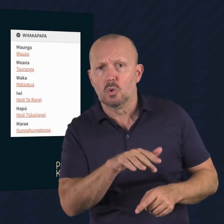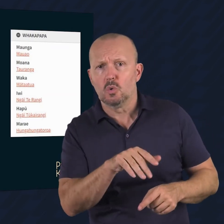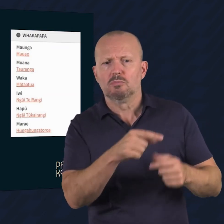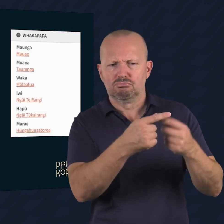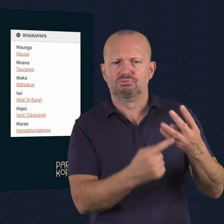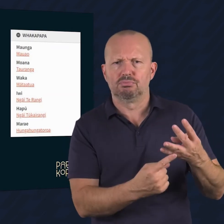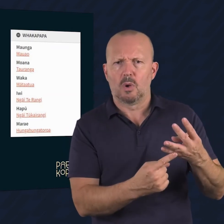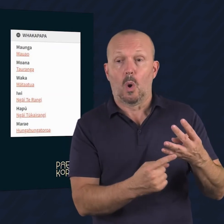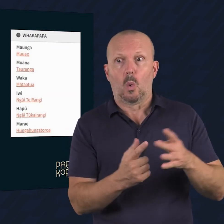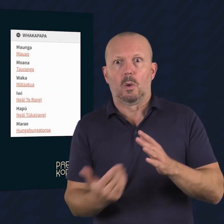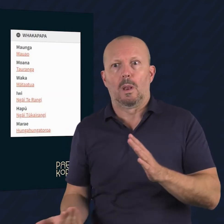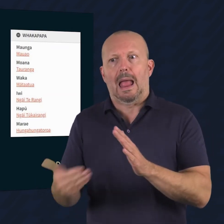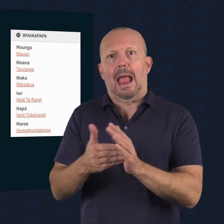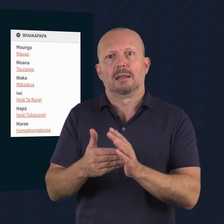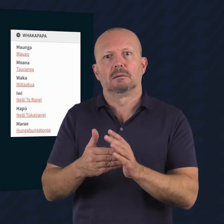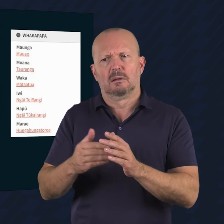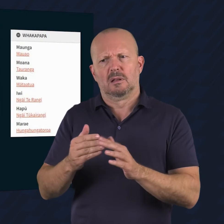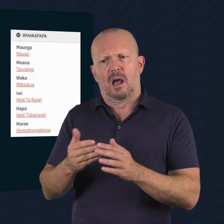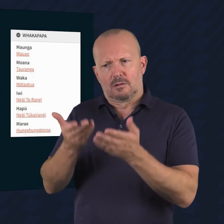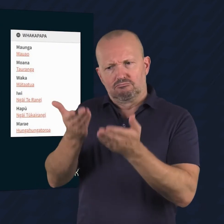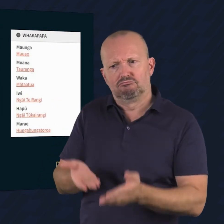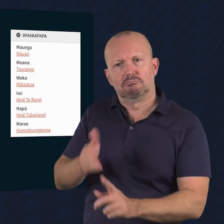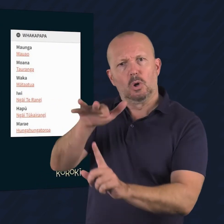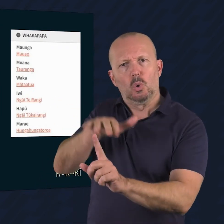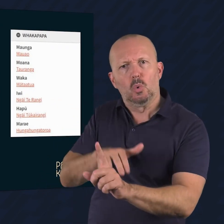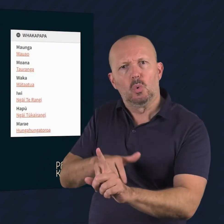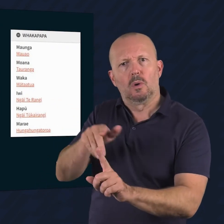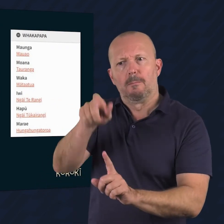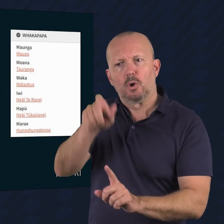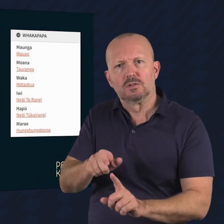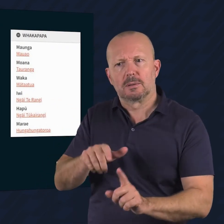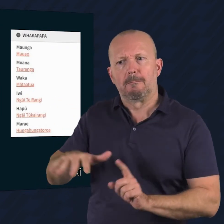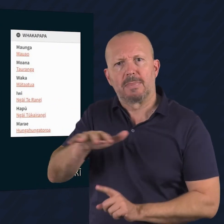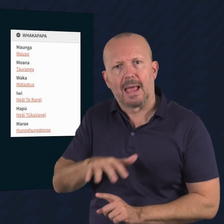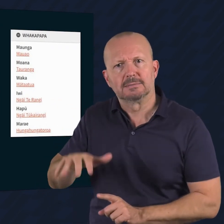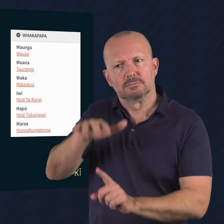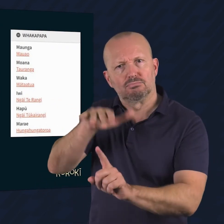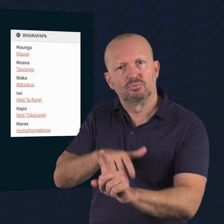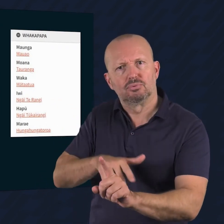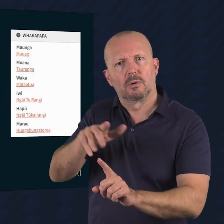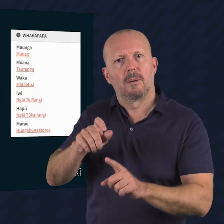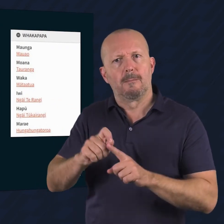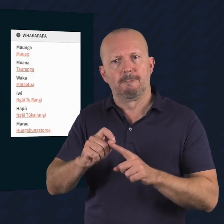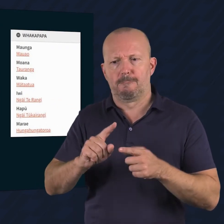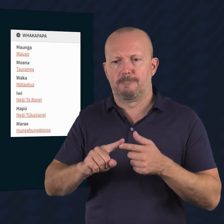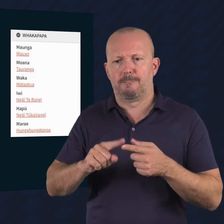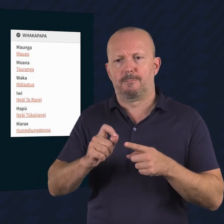we'll include the pepeha information of people or places in the metadata fields.